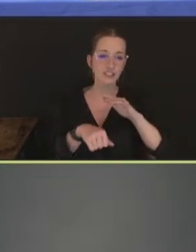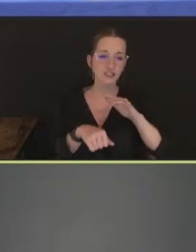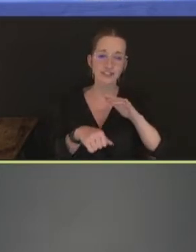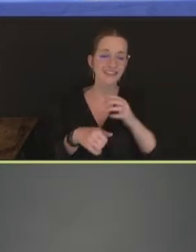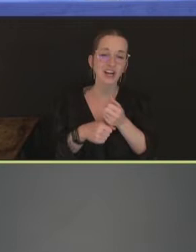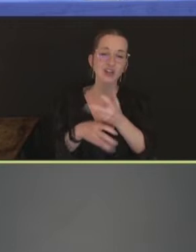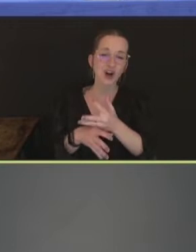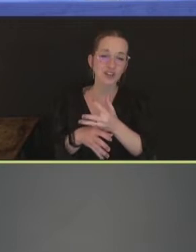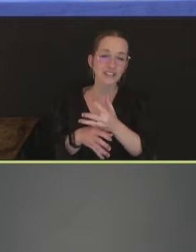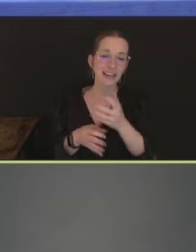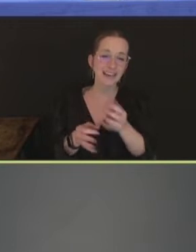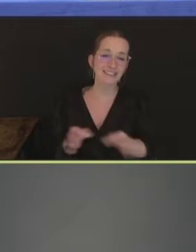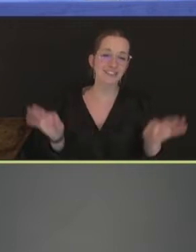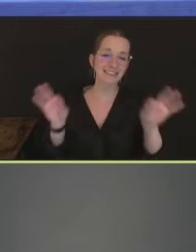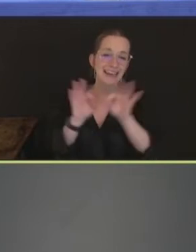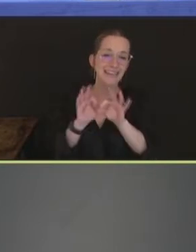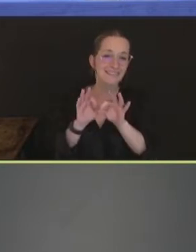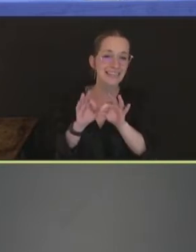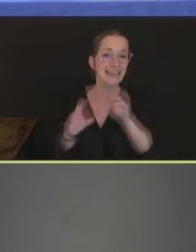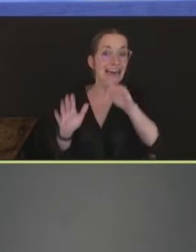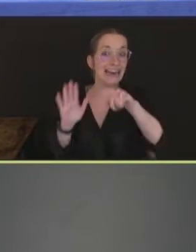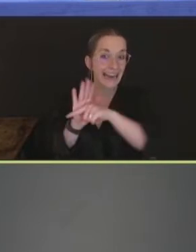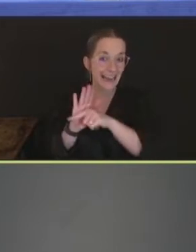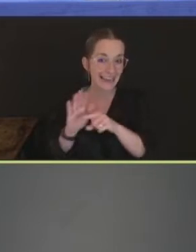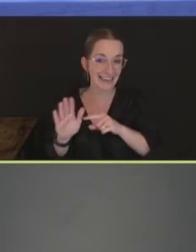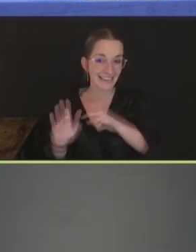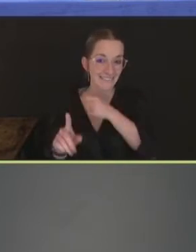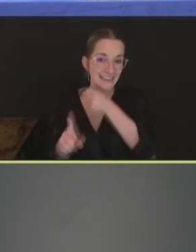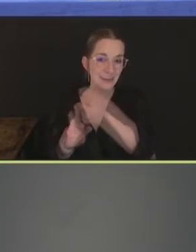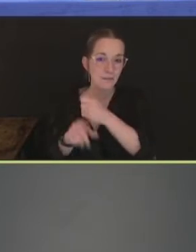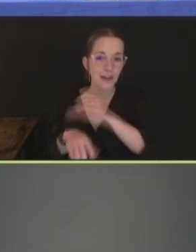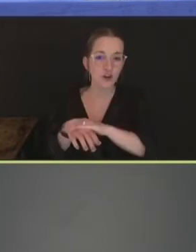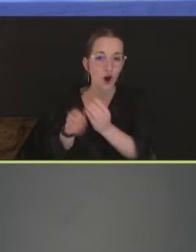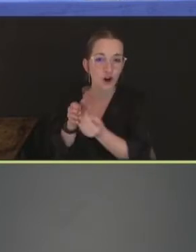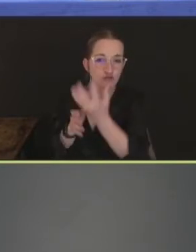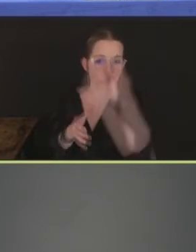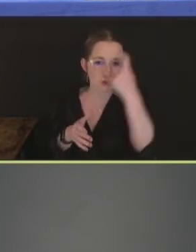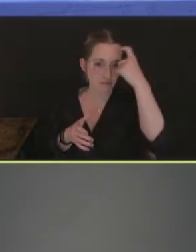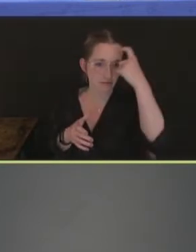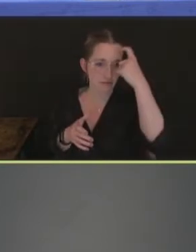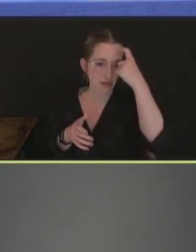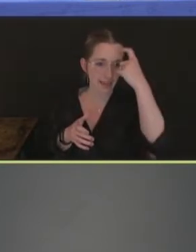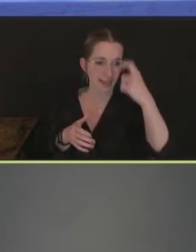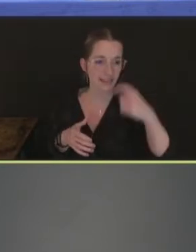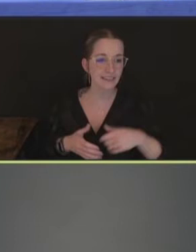And the inconsistent association between herpes viruses and Alzheimer's disease could be because